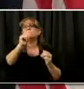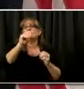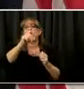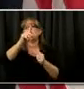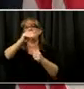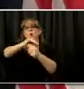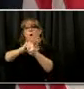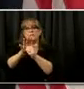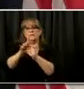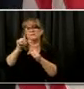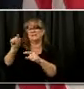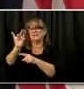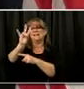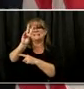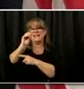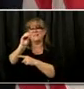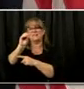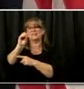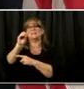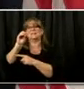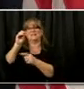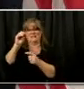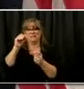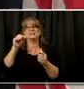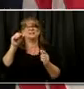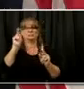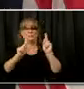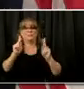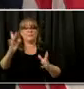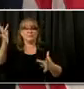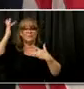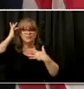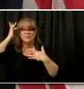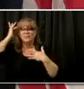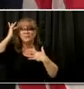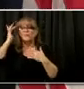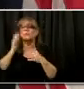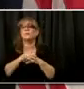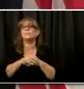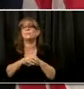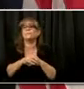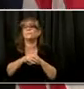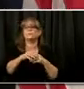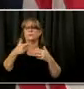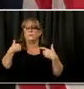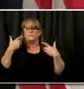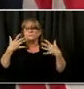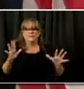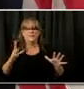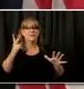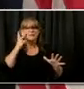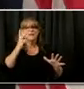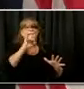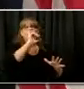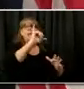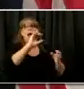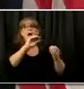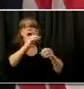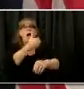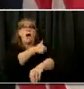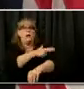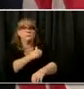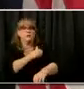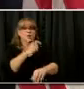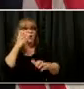positive cases we continue the hospitalizations continue to go up over the last week the growth